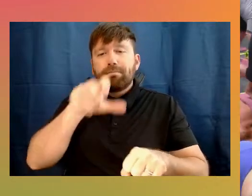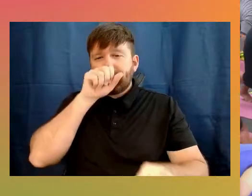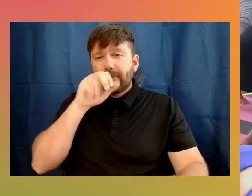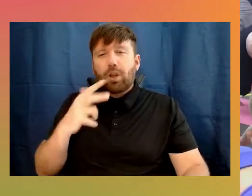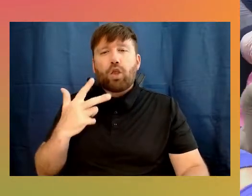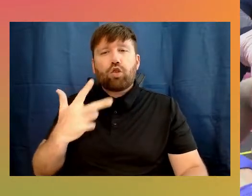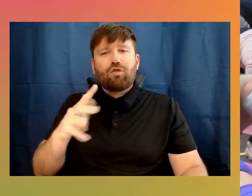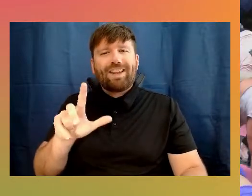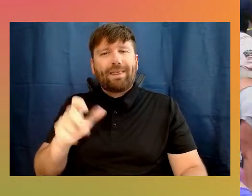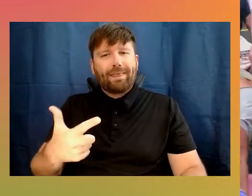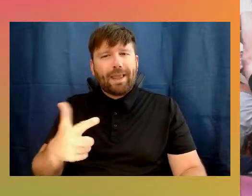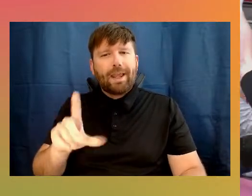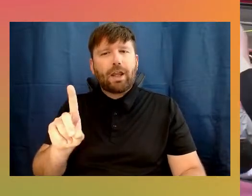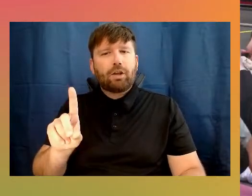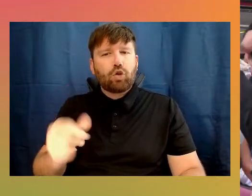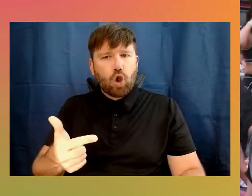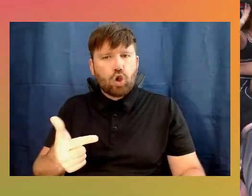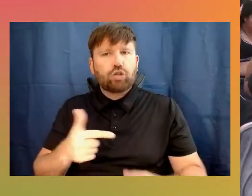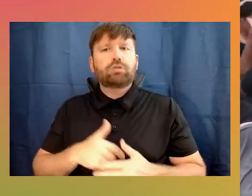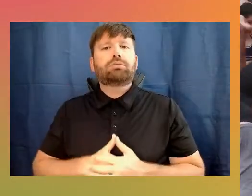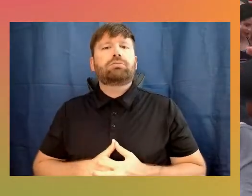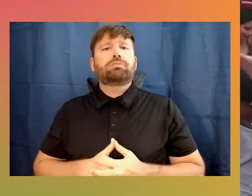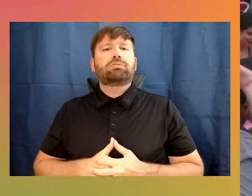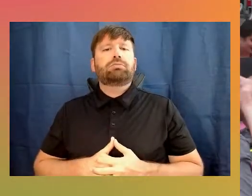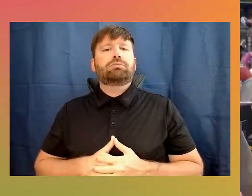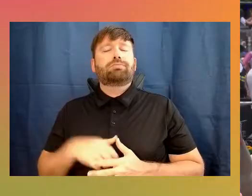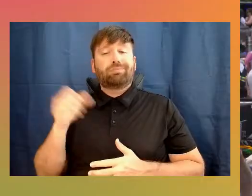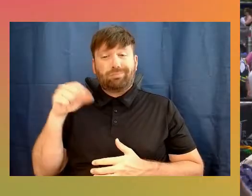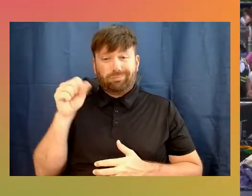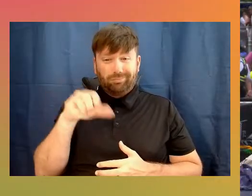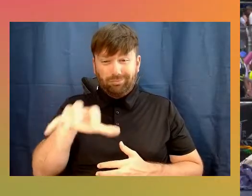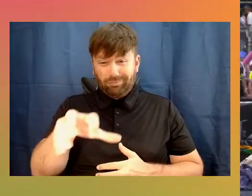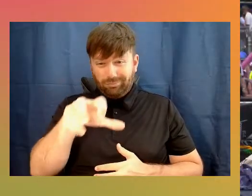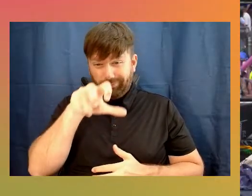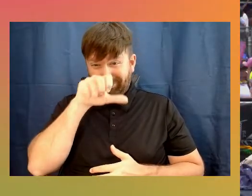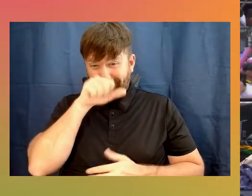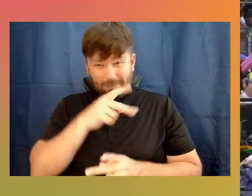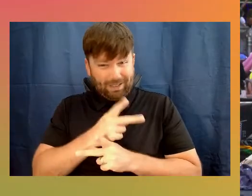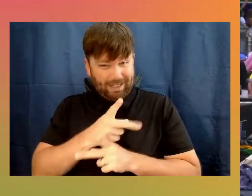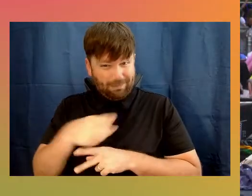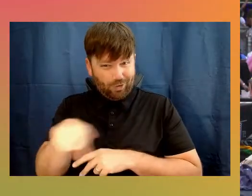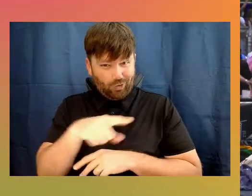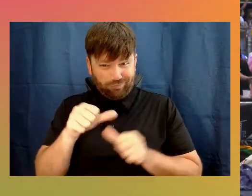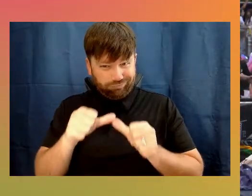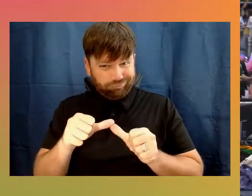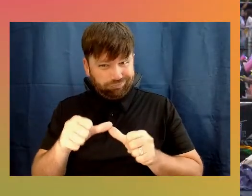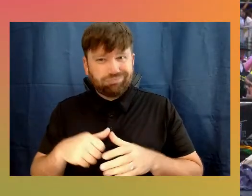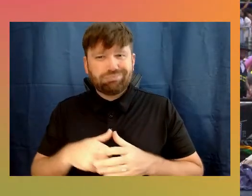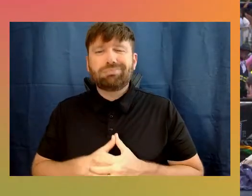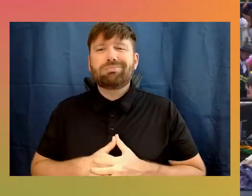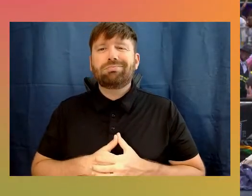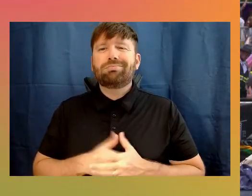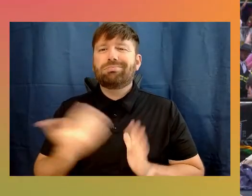EXHALE, SHIFT FORWARD, SQUEEZE. INHALE, THREE LEGGED DOG.